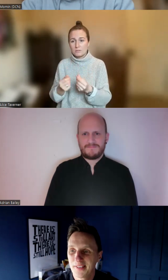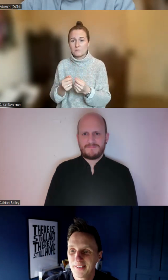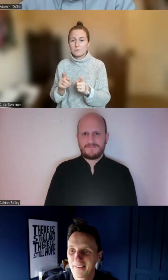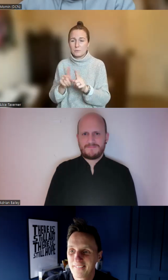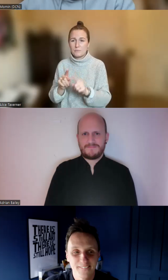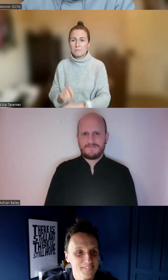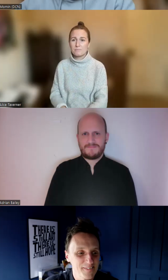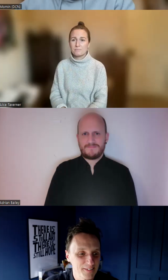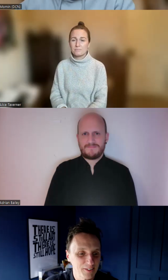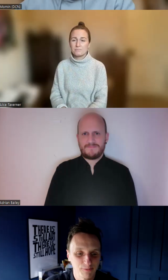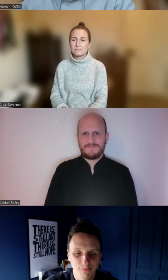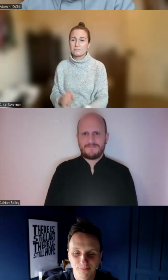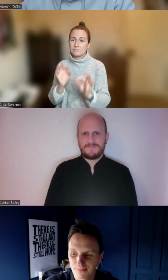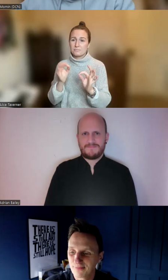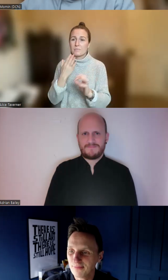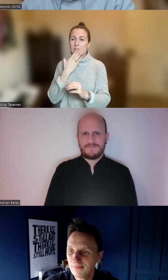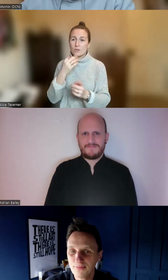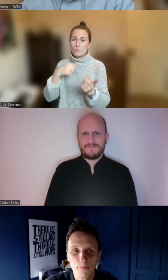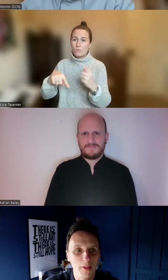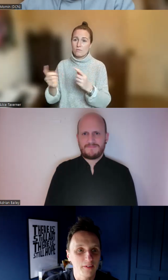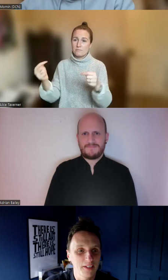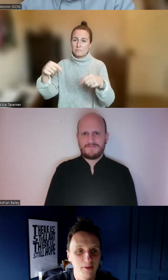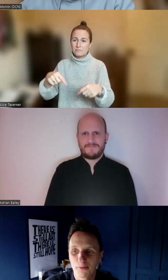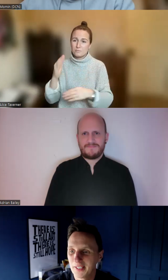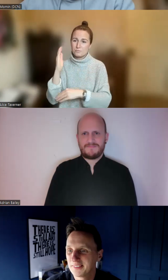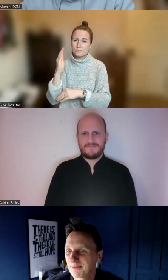Perfect. Thank you everyone for coming. Thank you, everybody.